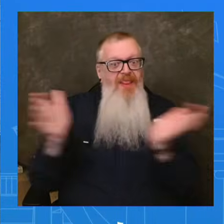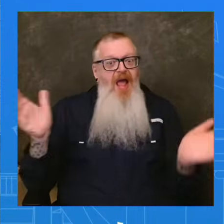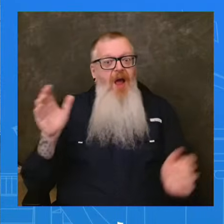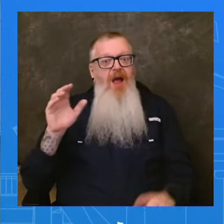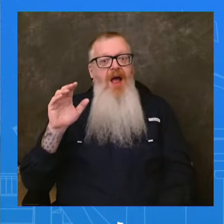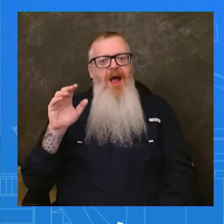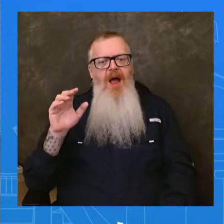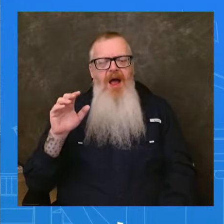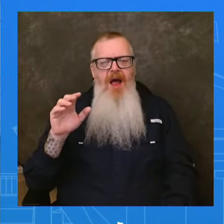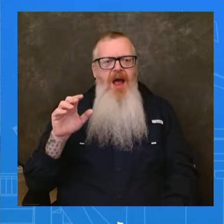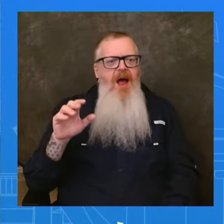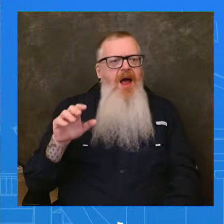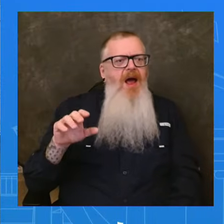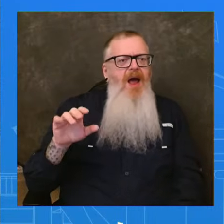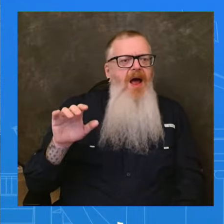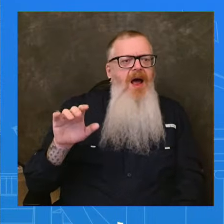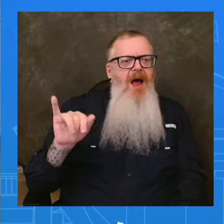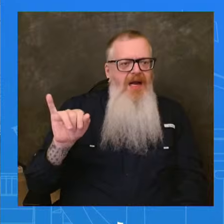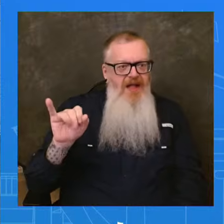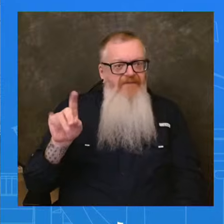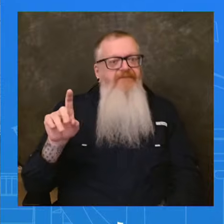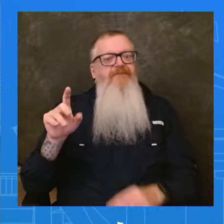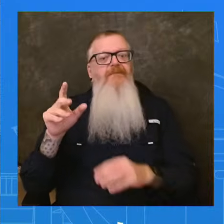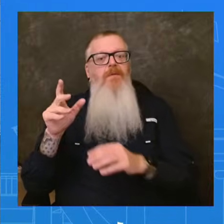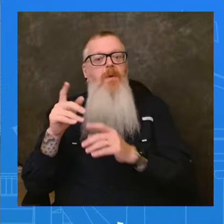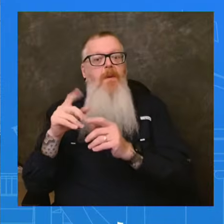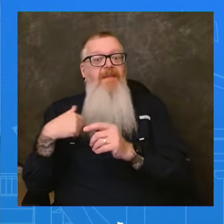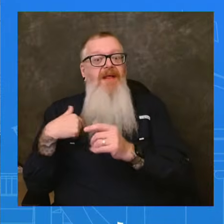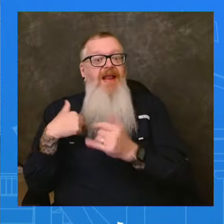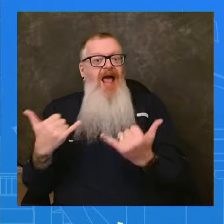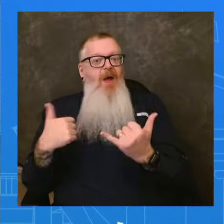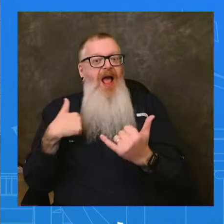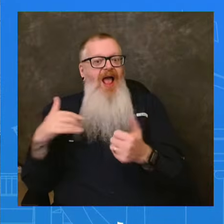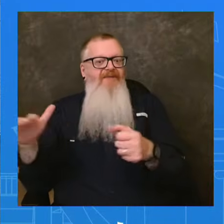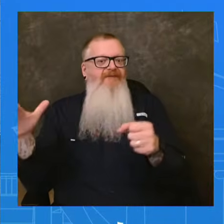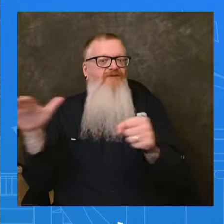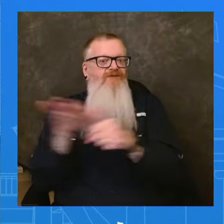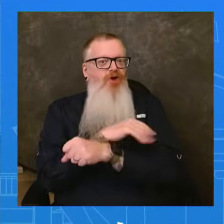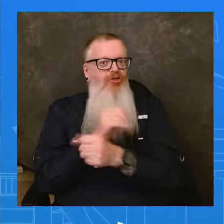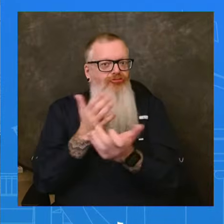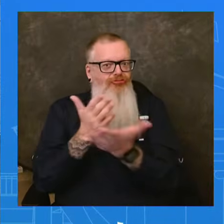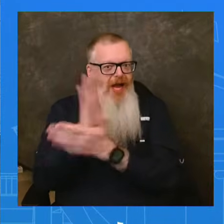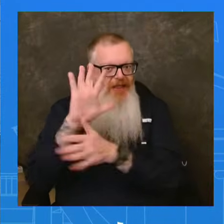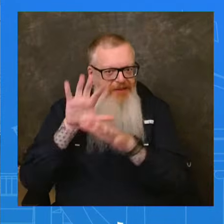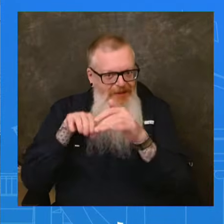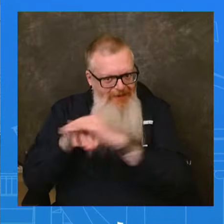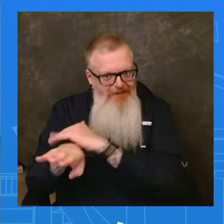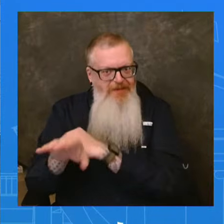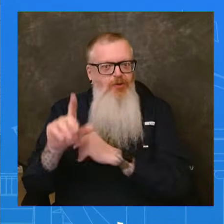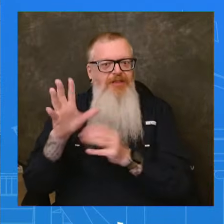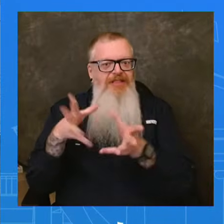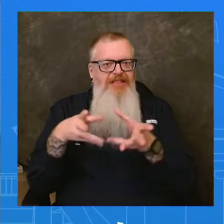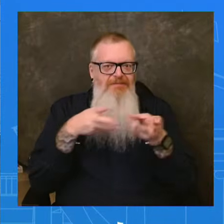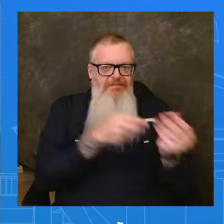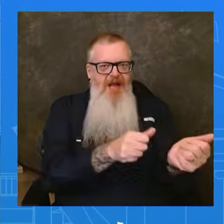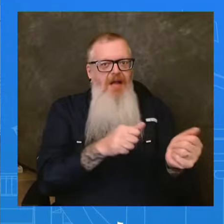With the full authority to spend against the president's fiscal year '25 budget, I've been able to start paying the recovery projects that we put on hold.